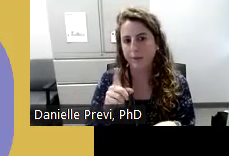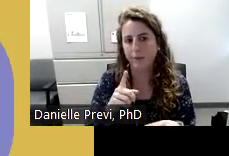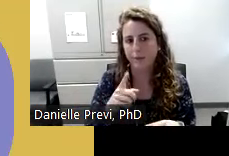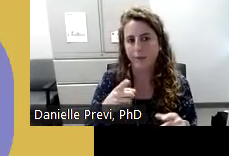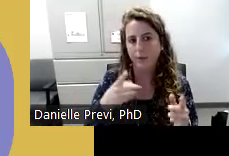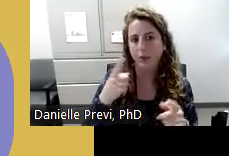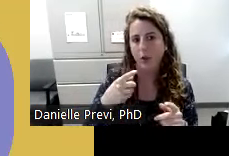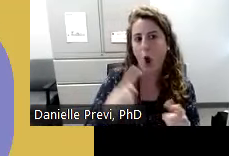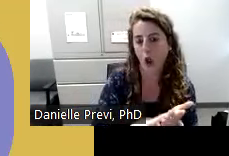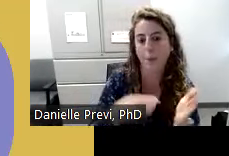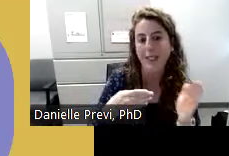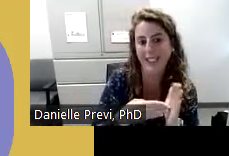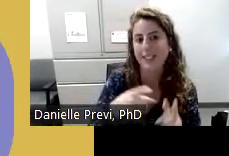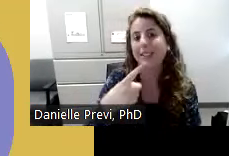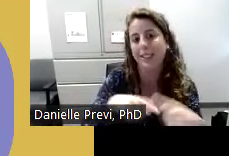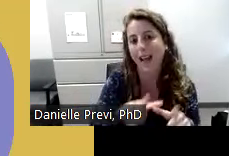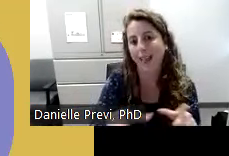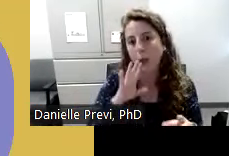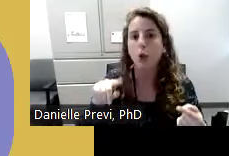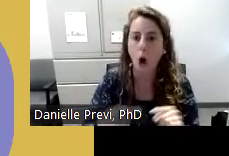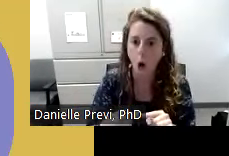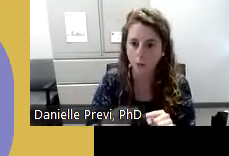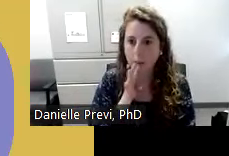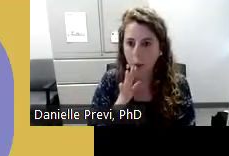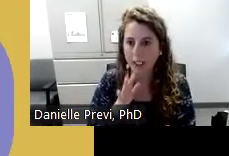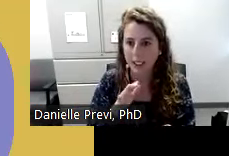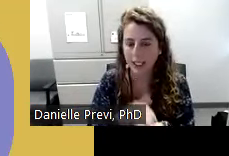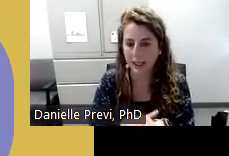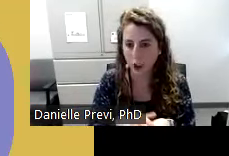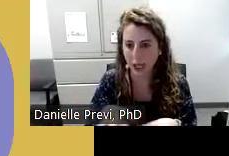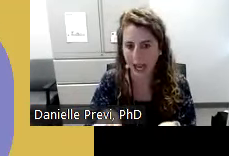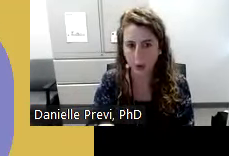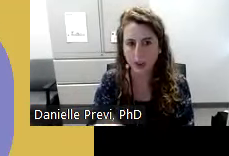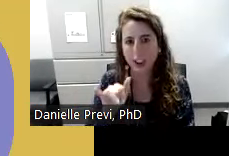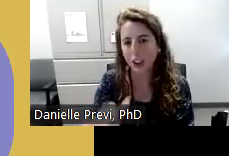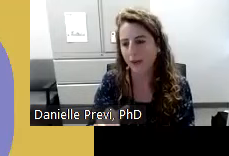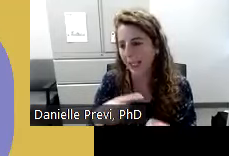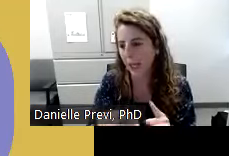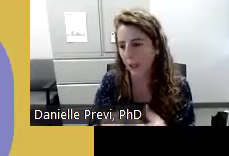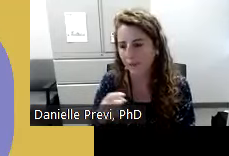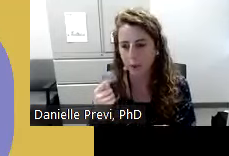So the first one arguments against sign language is that they feel it will harm